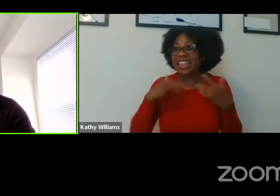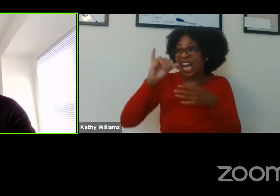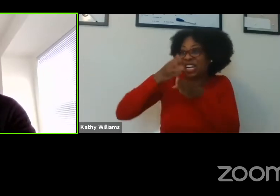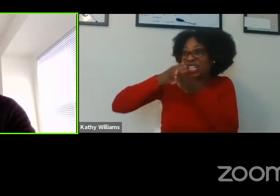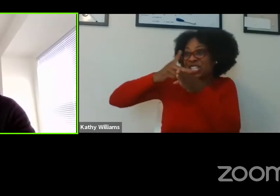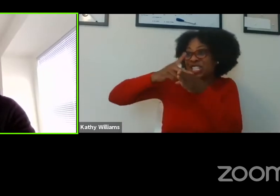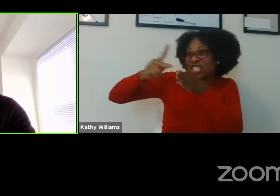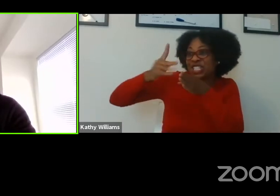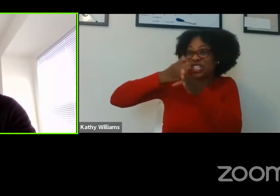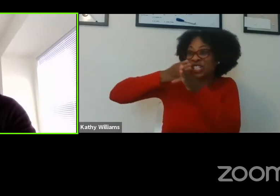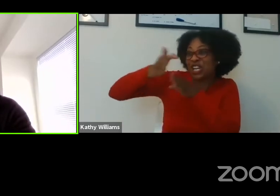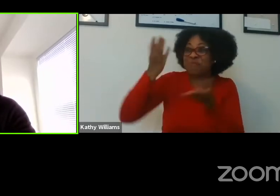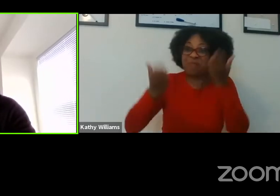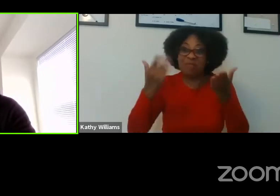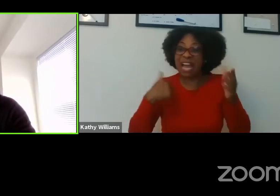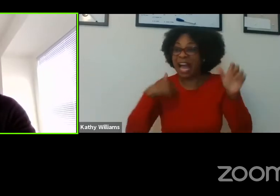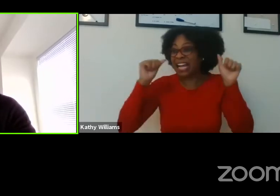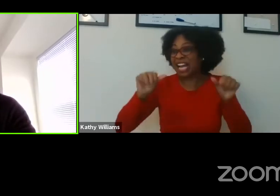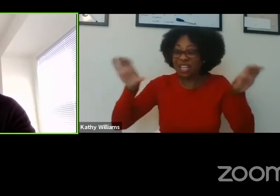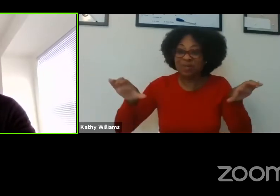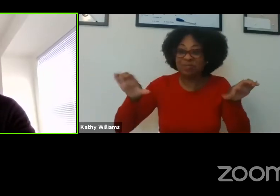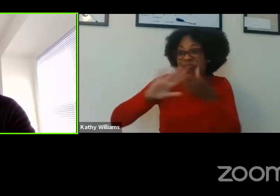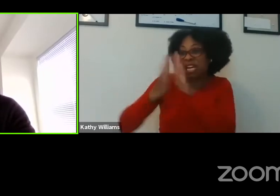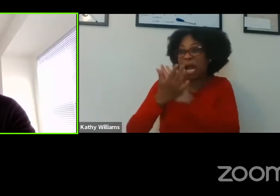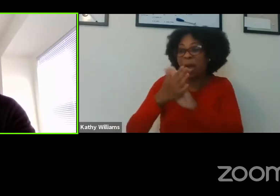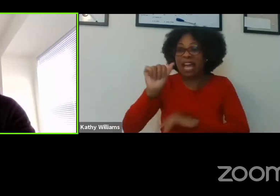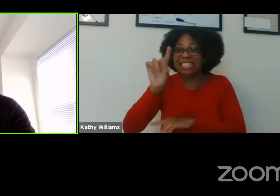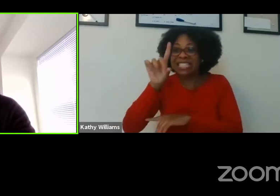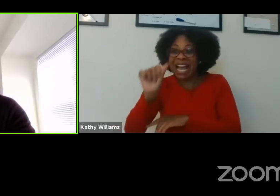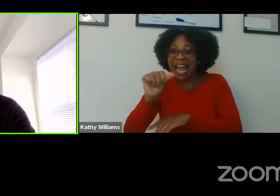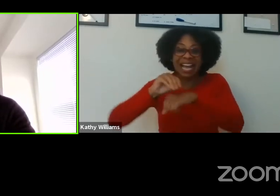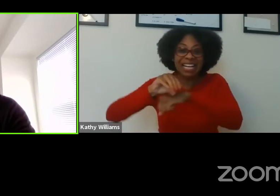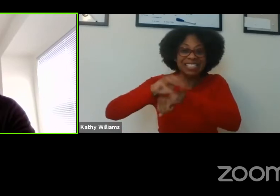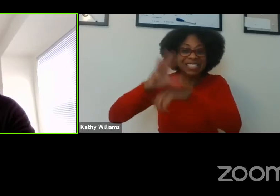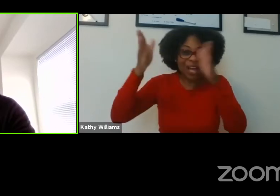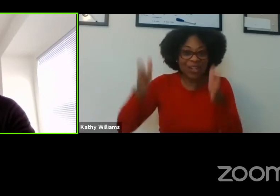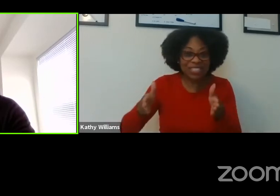an ADA consultant or something like that. I really thought that was going to be my role.